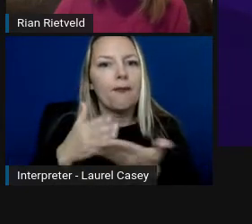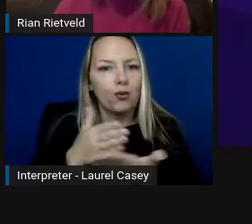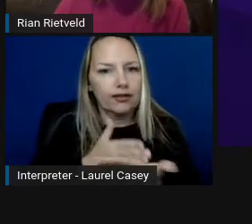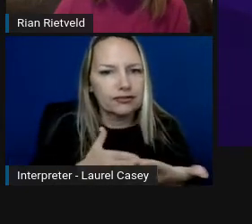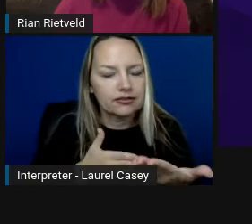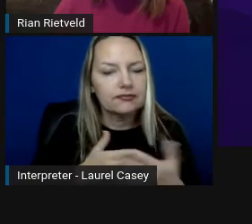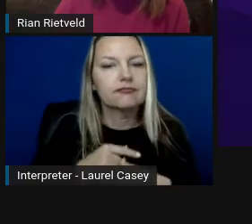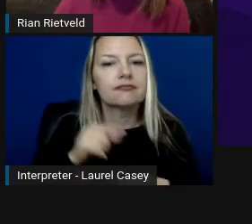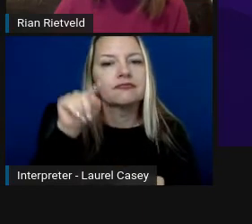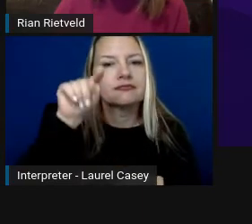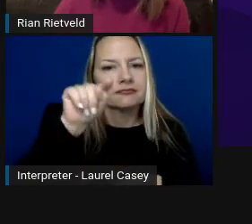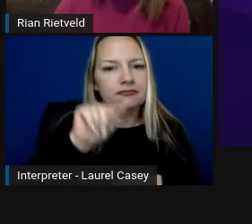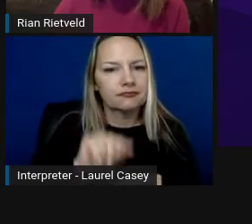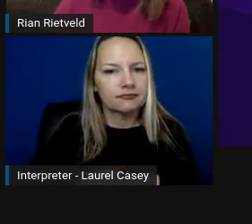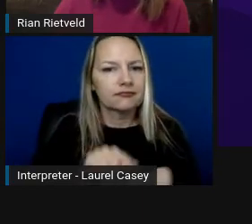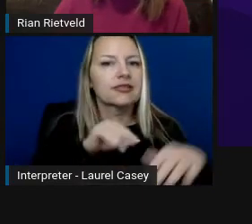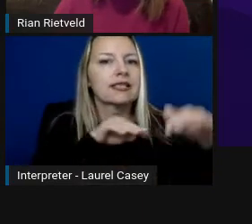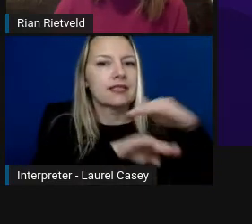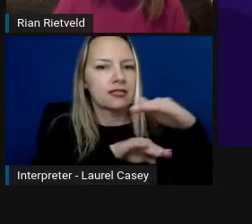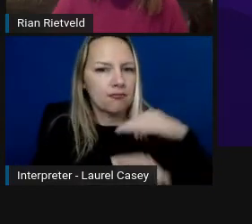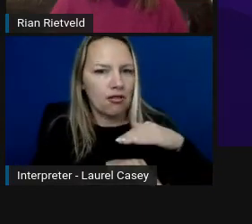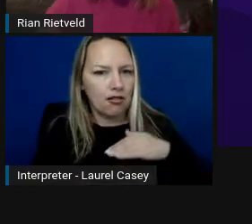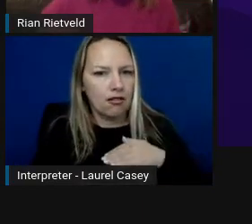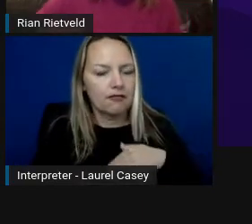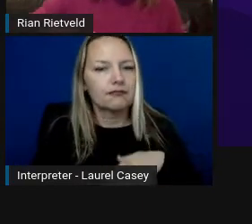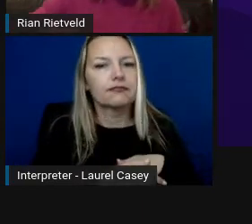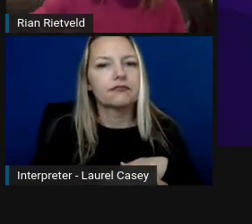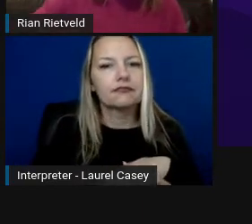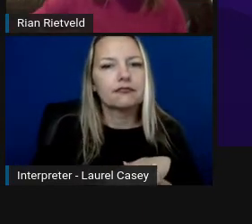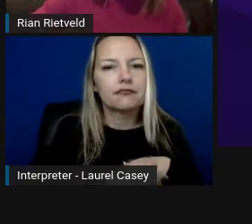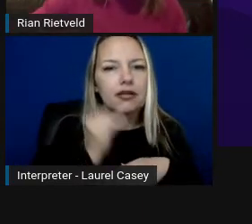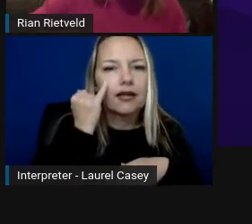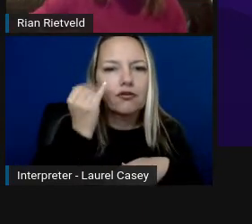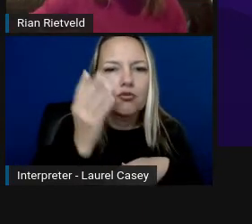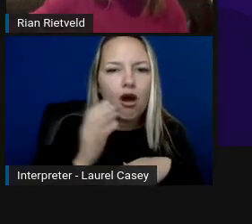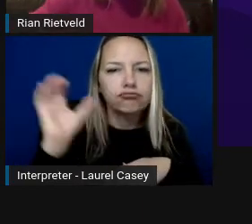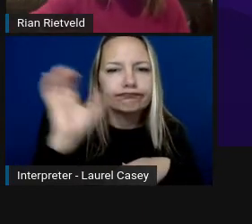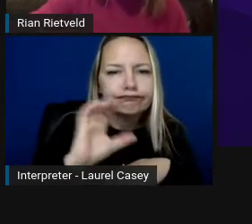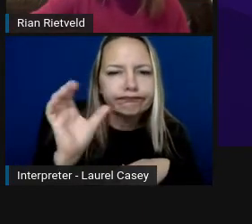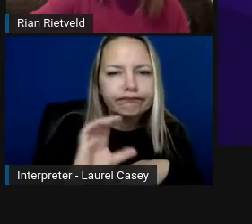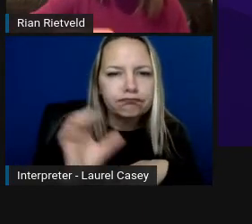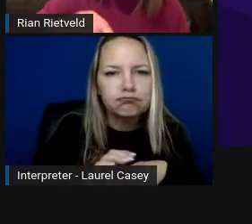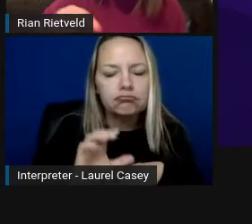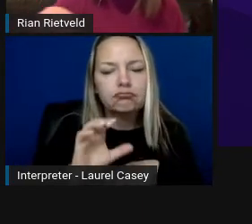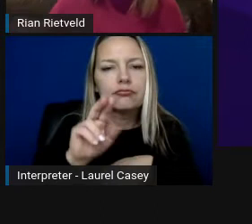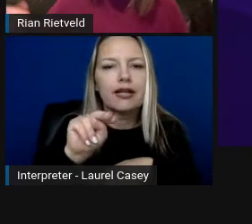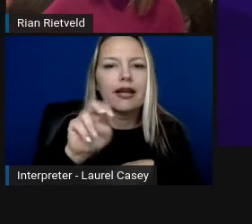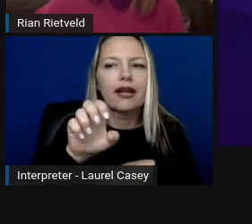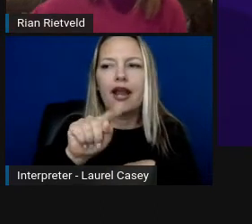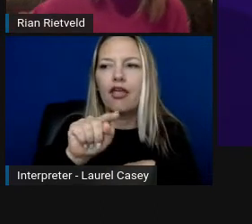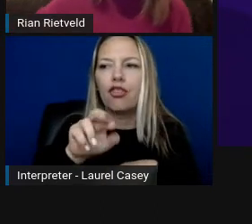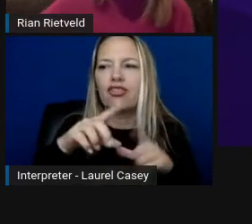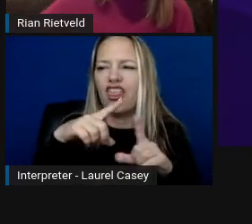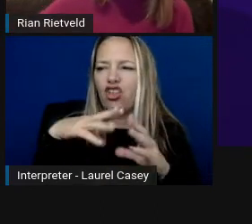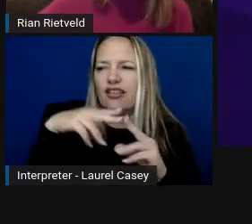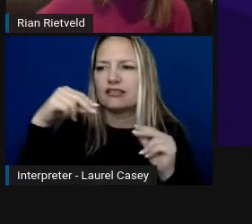These are accessible. If you want to search for the Netherlands, it gives you two results